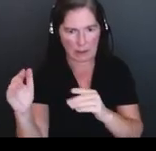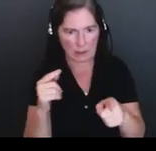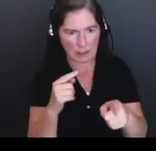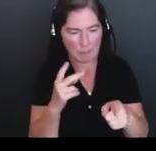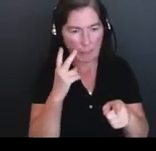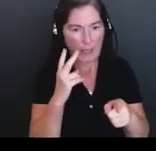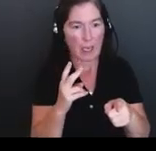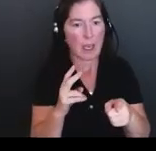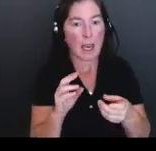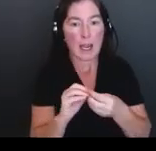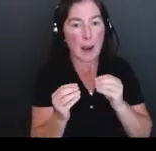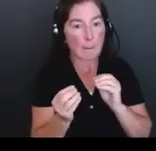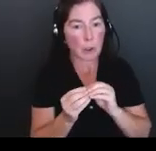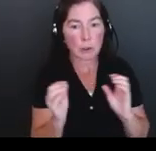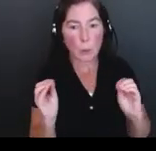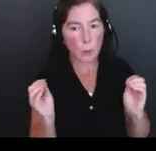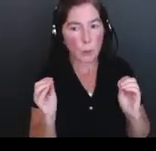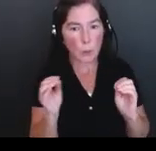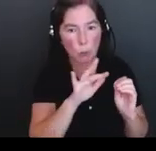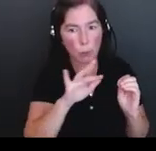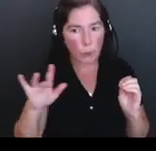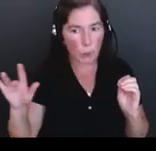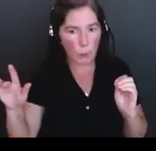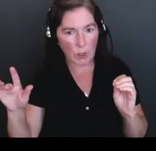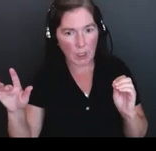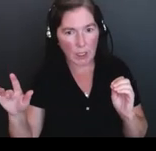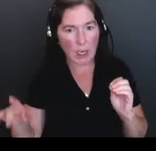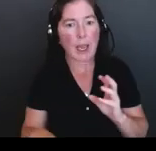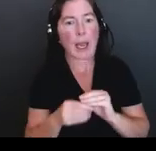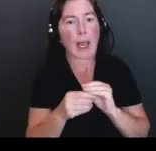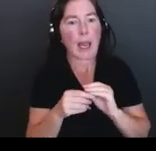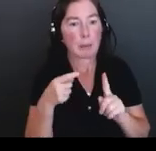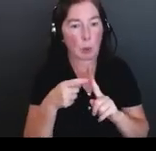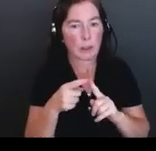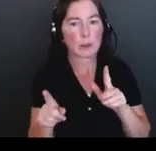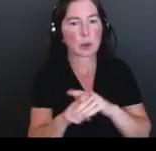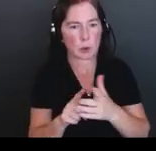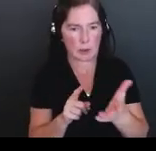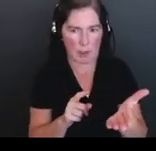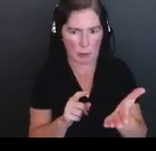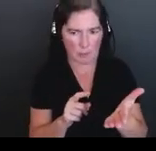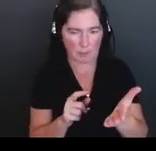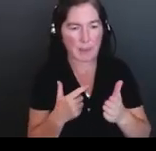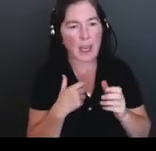to have points, you need to turn that on, and now I'll turn it off one more time. If you're looking at the boxes, you can see that the numbers next to the boxes aren't there, currently.